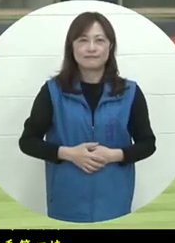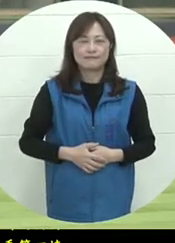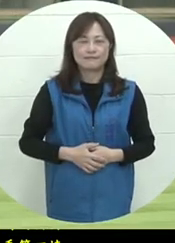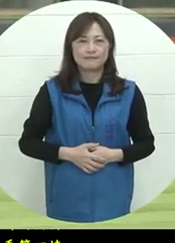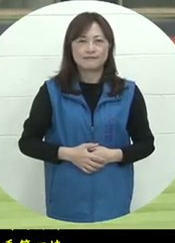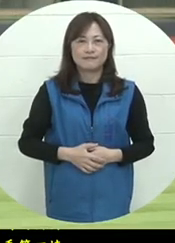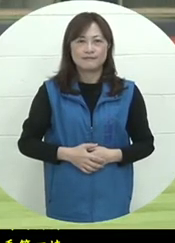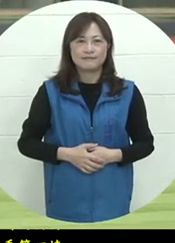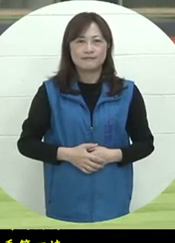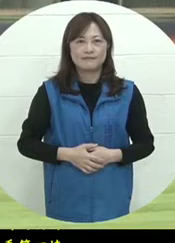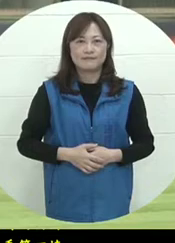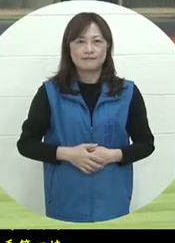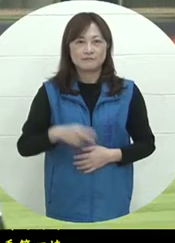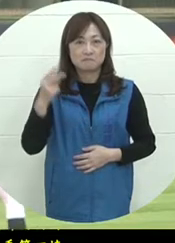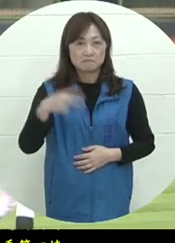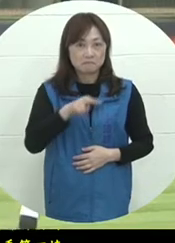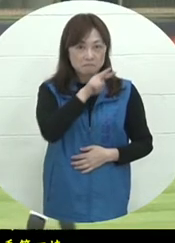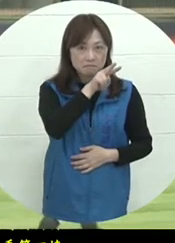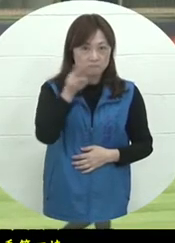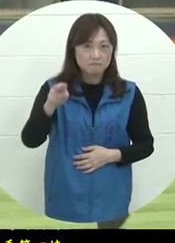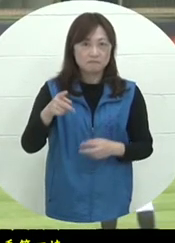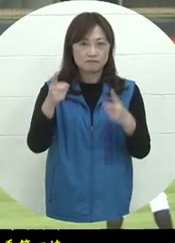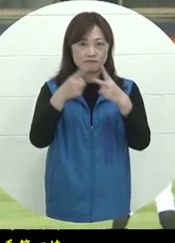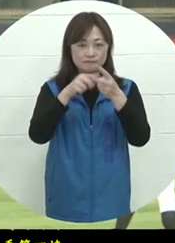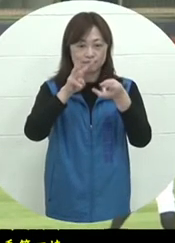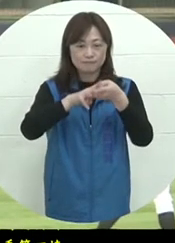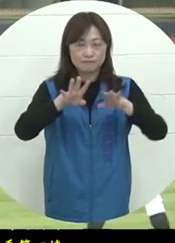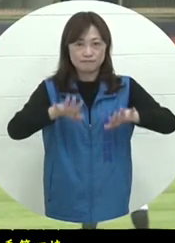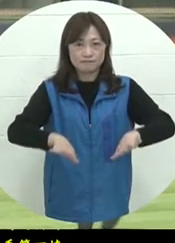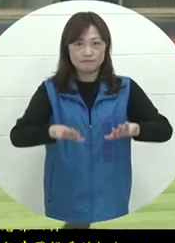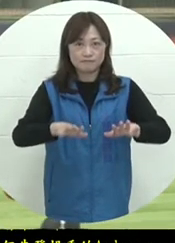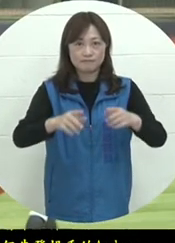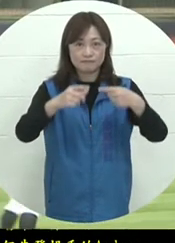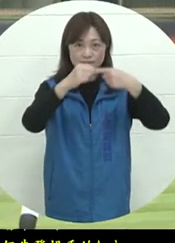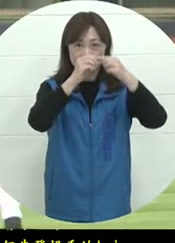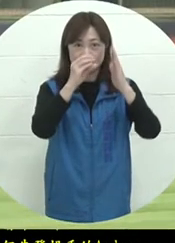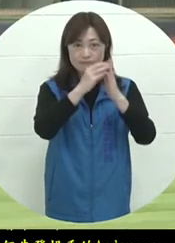In addition, we can also clearly observe Xiaotian’s performance in the first inning today. In one situation , his change ball